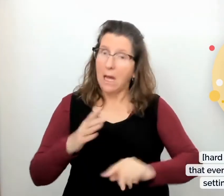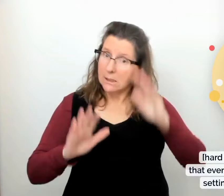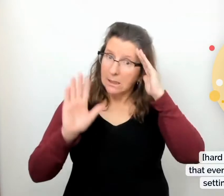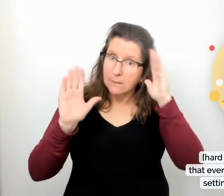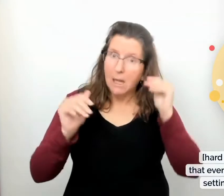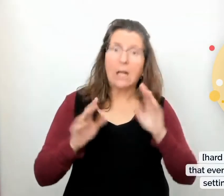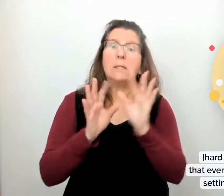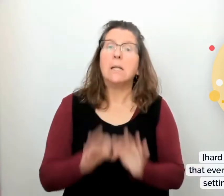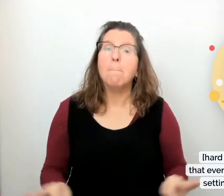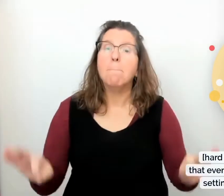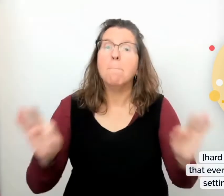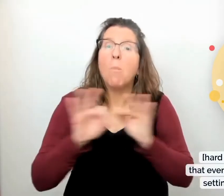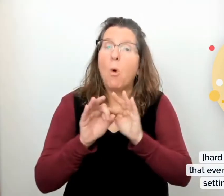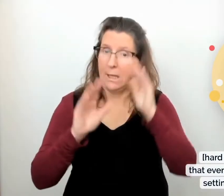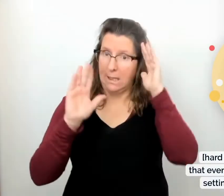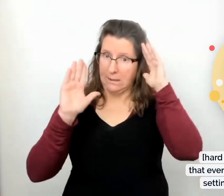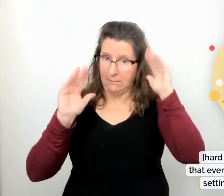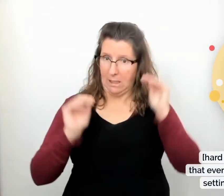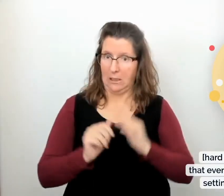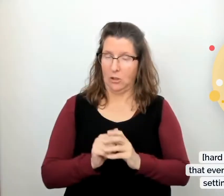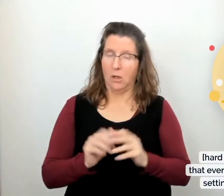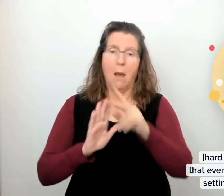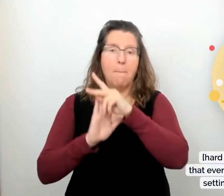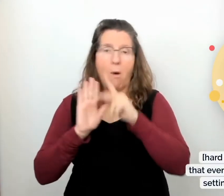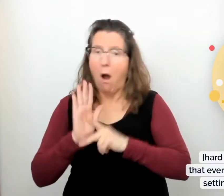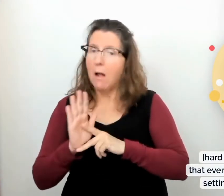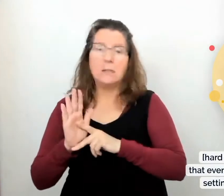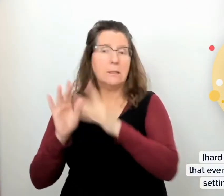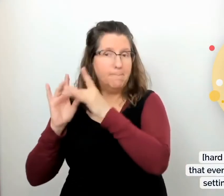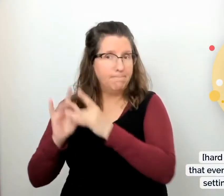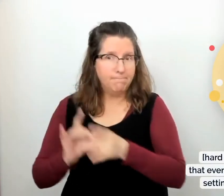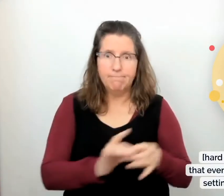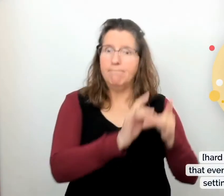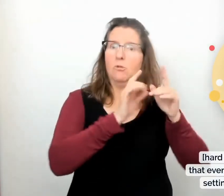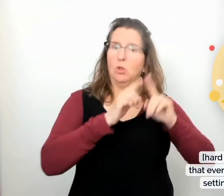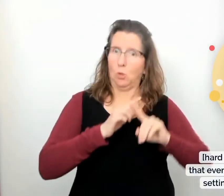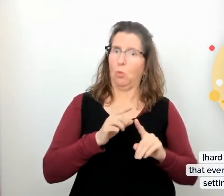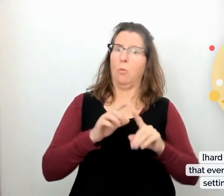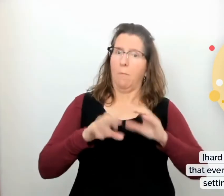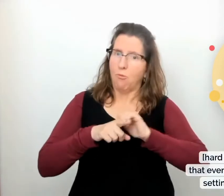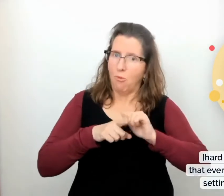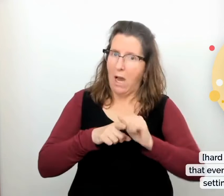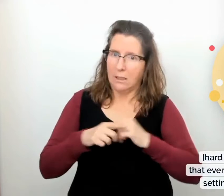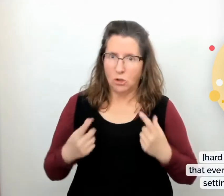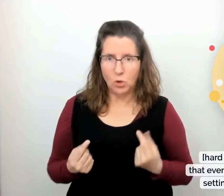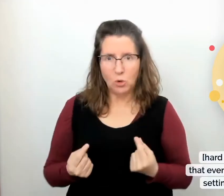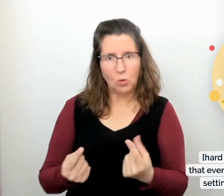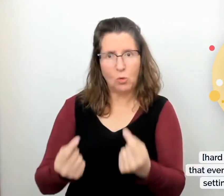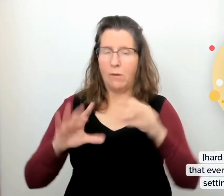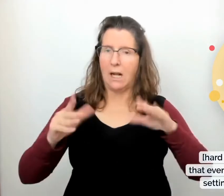It's the expectation. And it is an IMPORTANT expectation! Policies inform teaching practice.